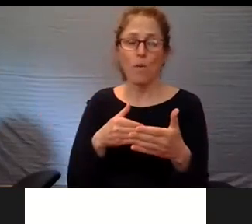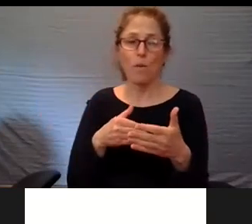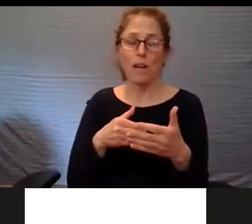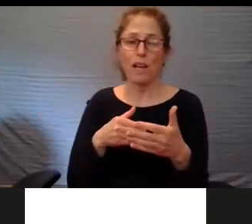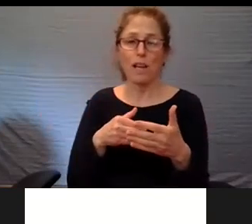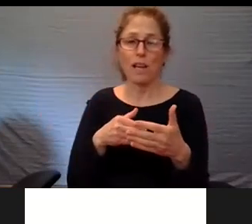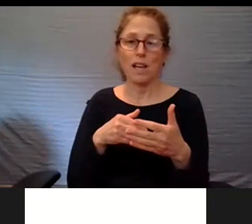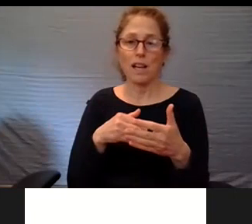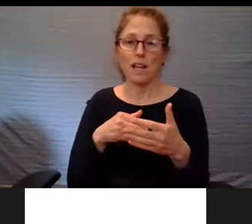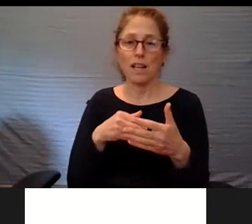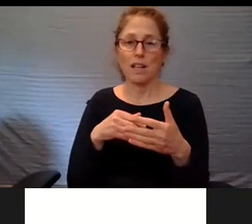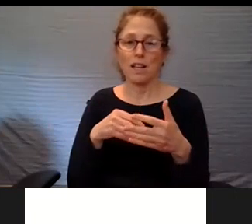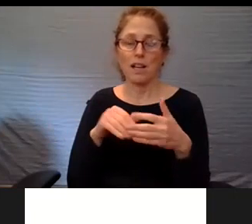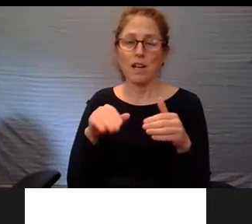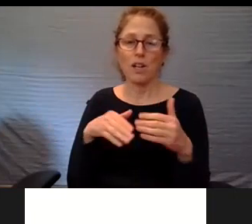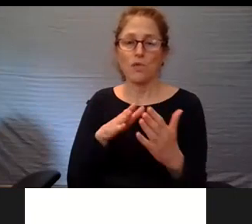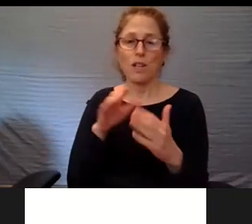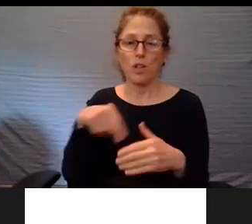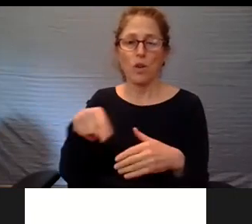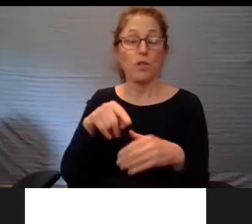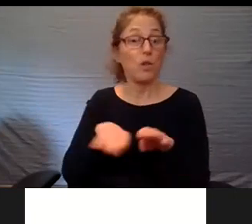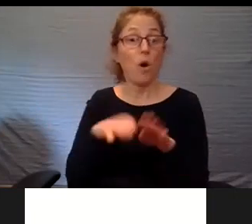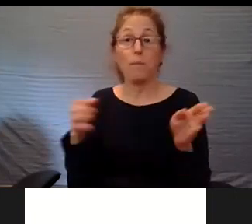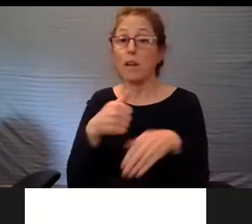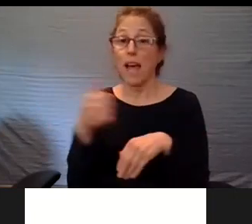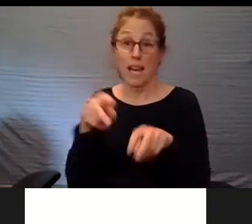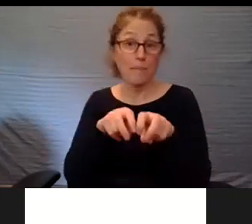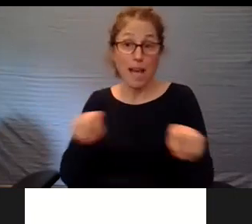This is open to any of the panelists, whoever would like to answer.